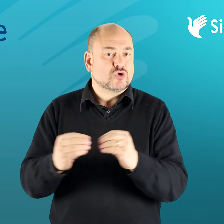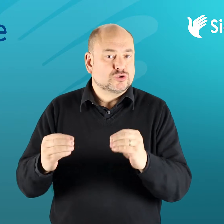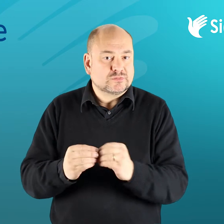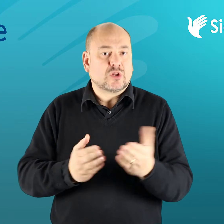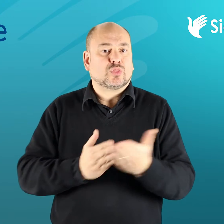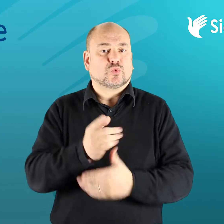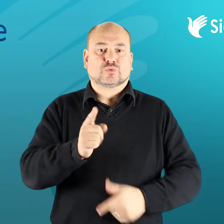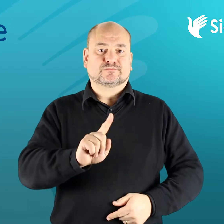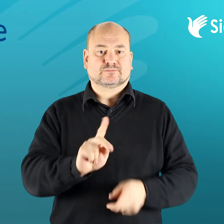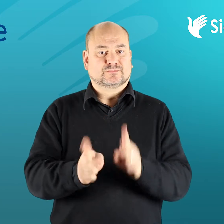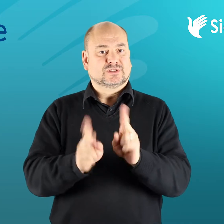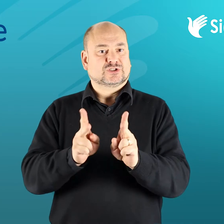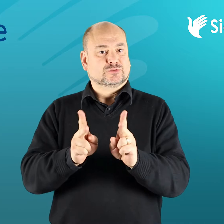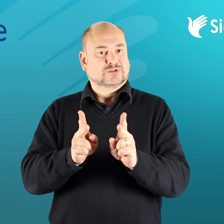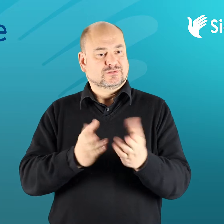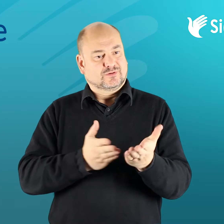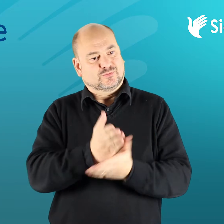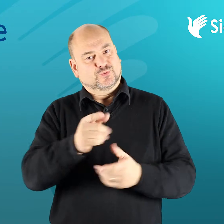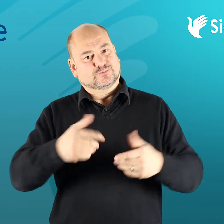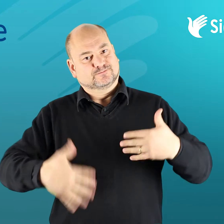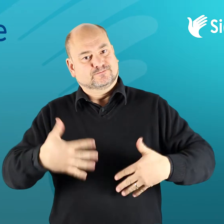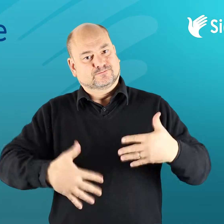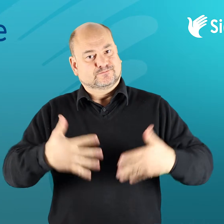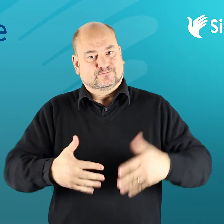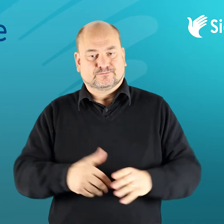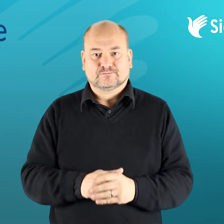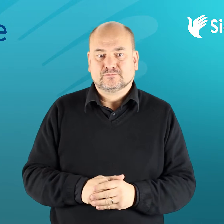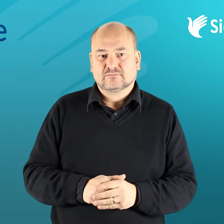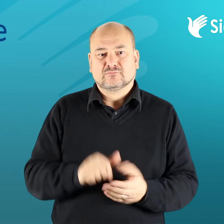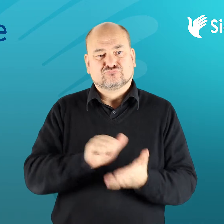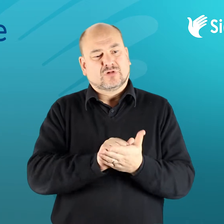via a secure video interpreting service if they prefer,